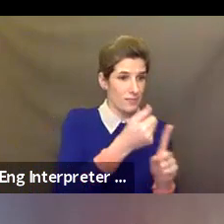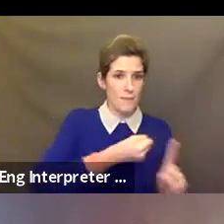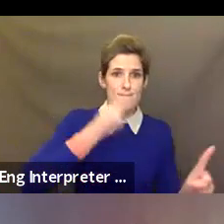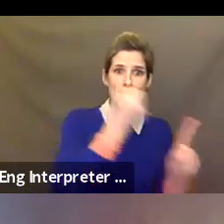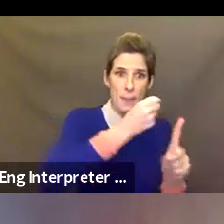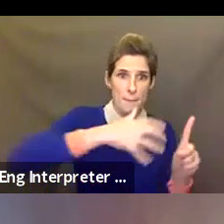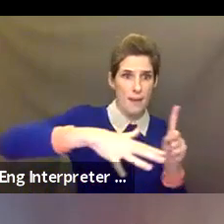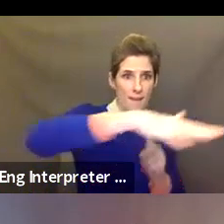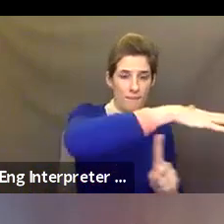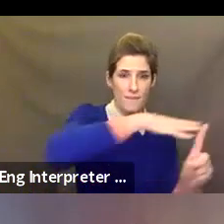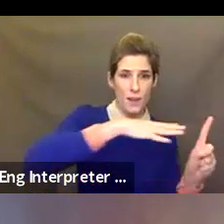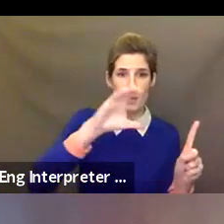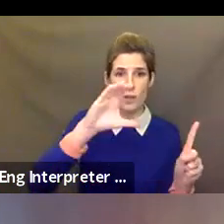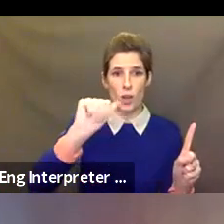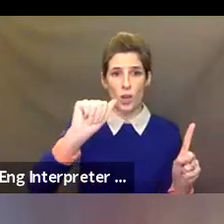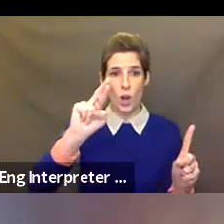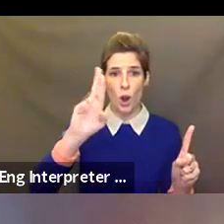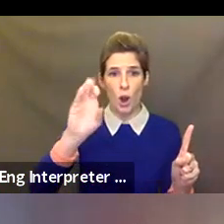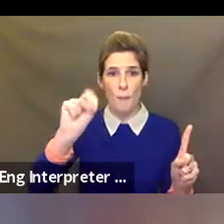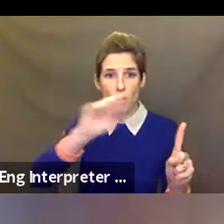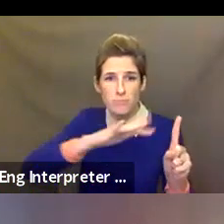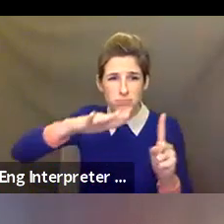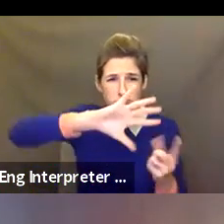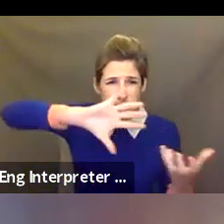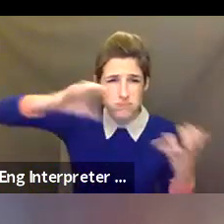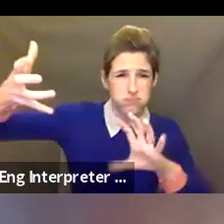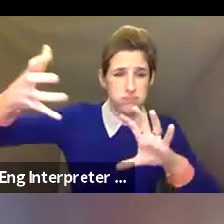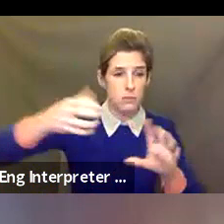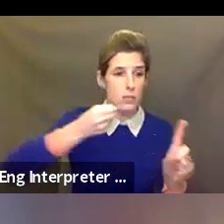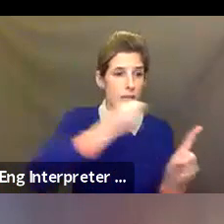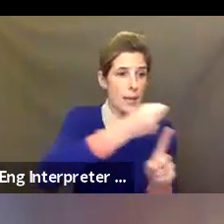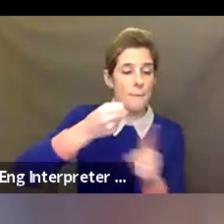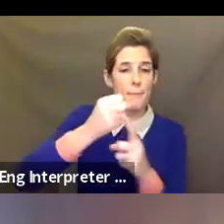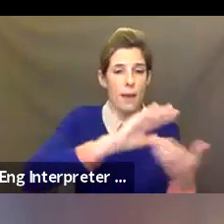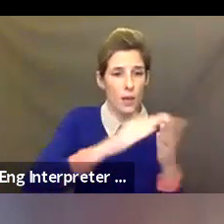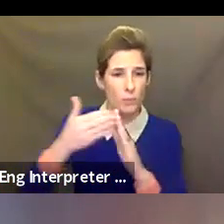indigenous peoples worldwide. I invite you to join me in acknowledging all of this, as well as our shared